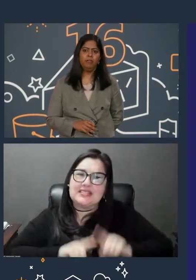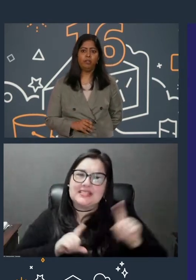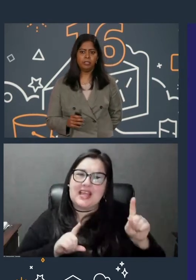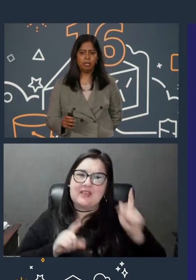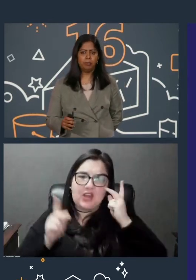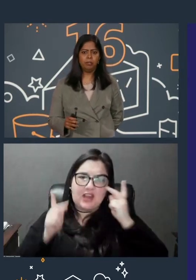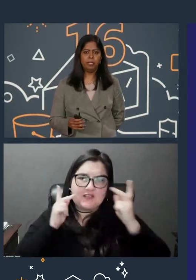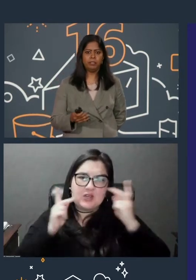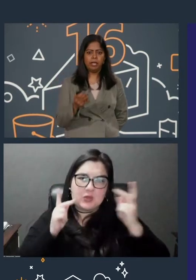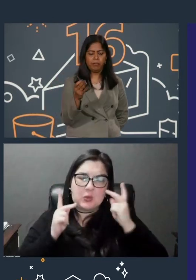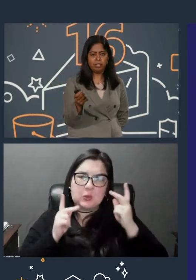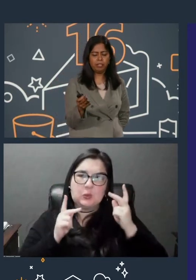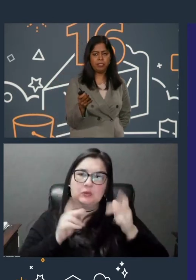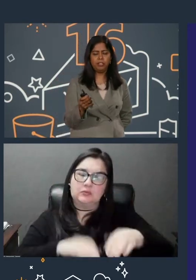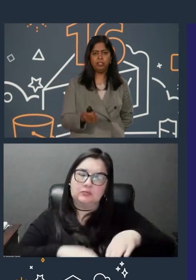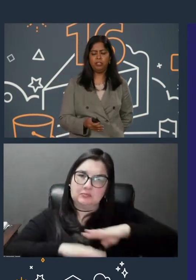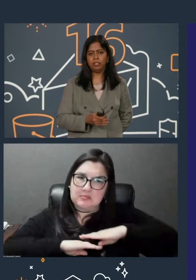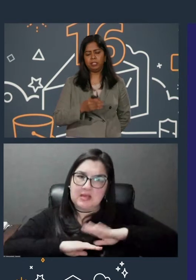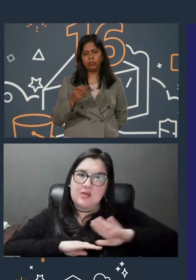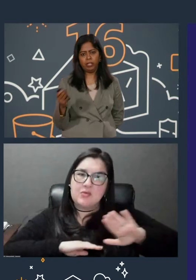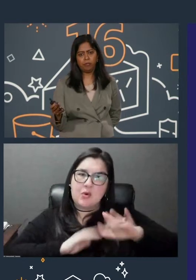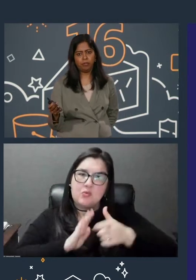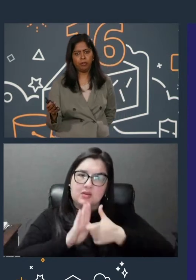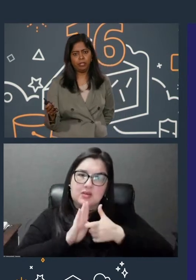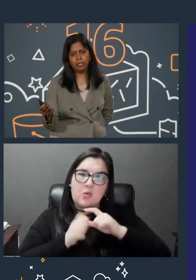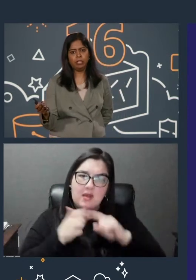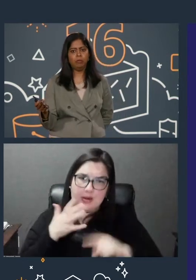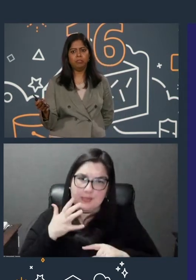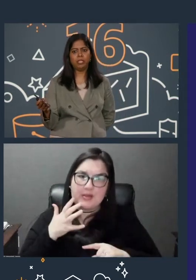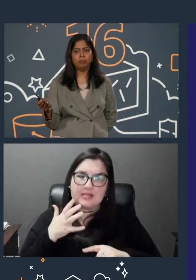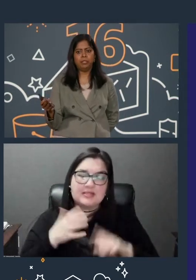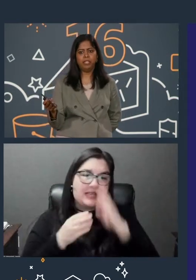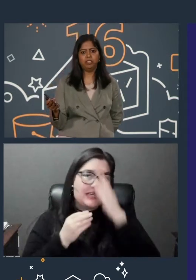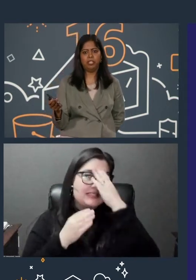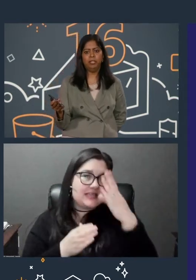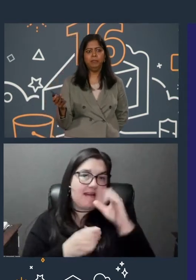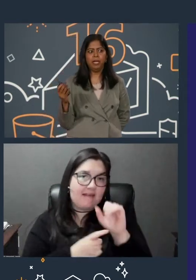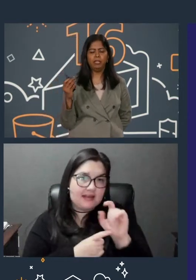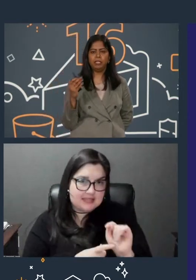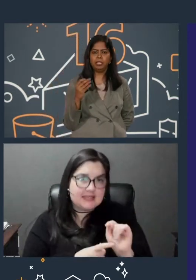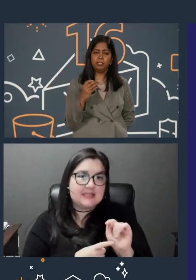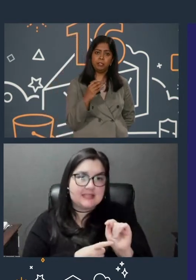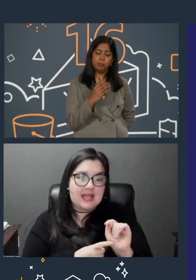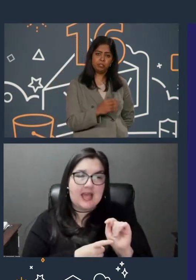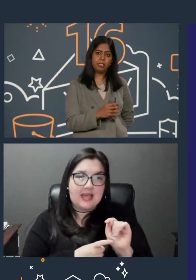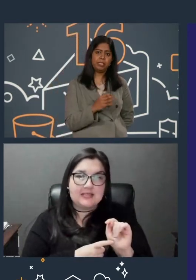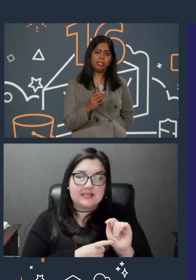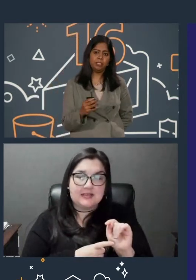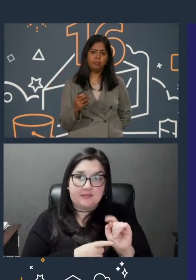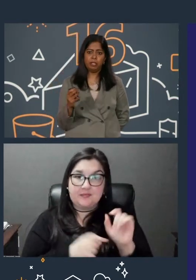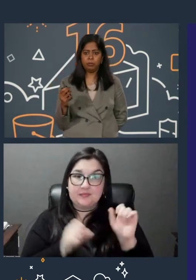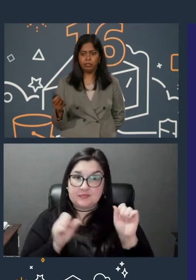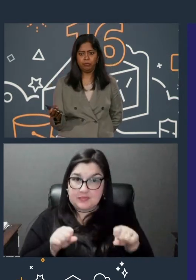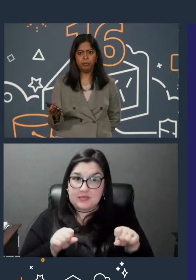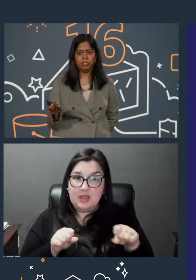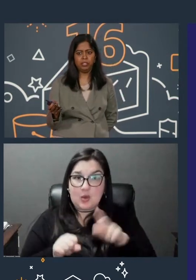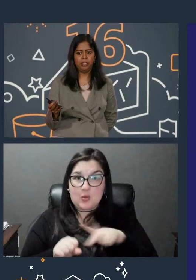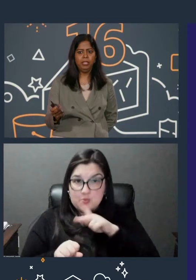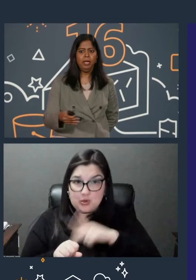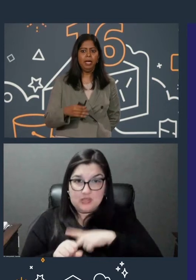For example, let's say I have a data set here. It's created for an e-commerce application, and it contains personally identifiable information.